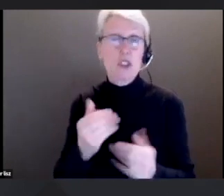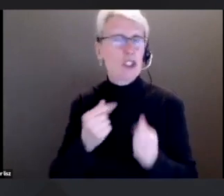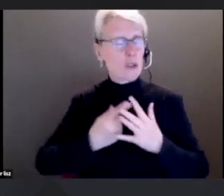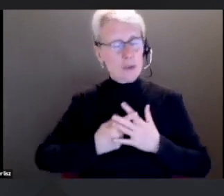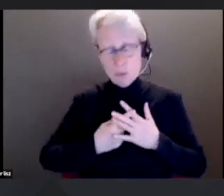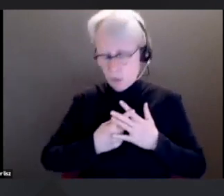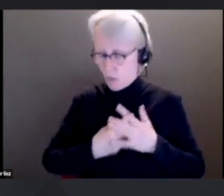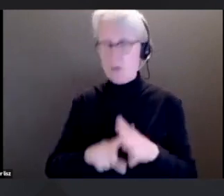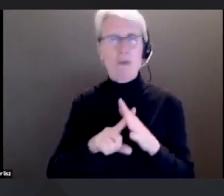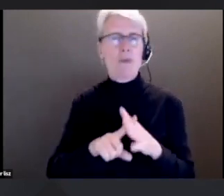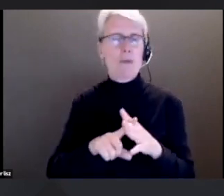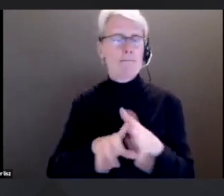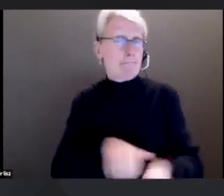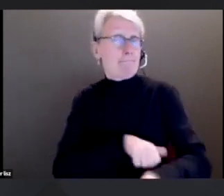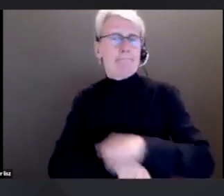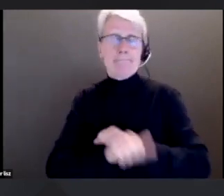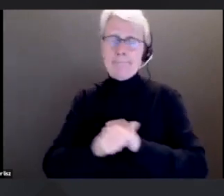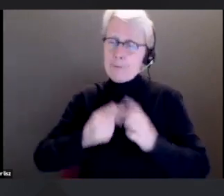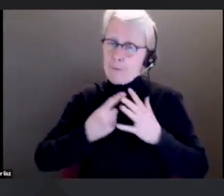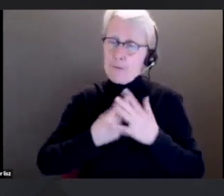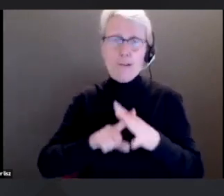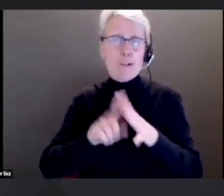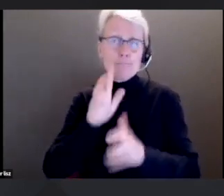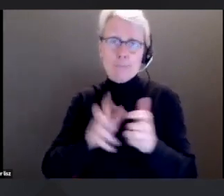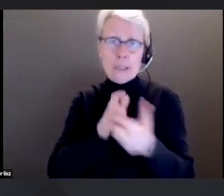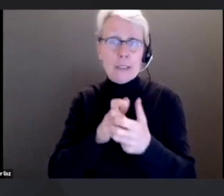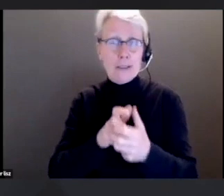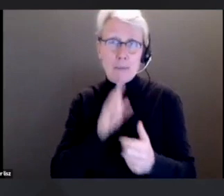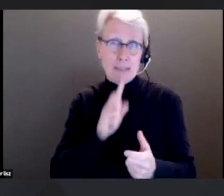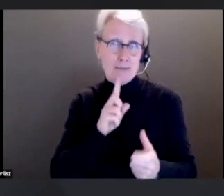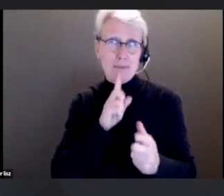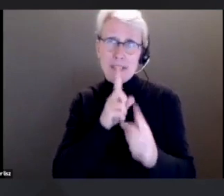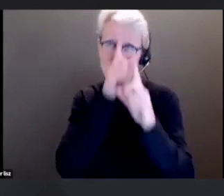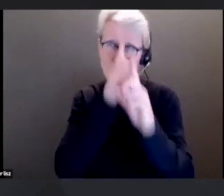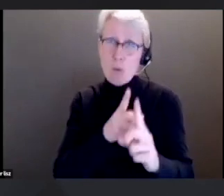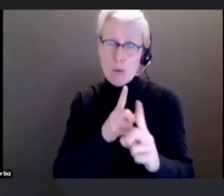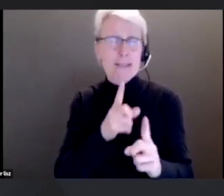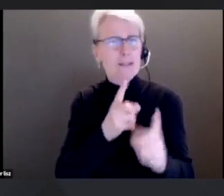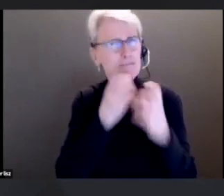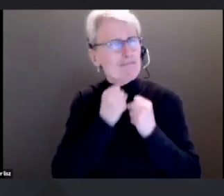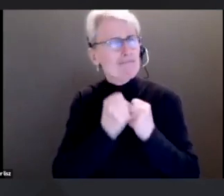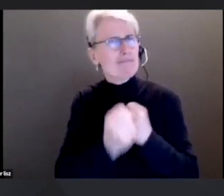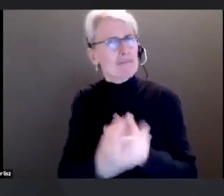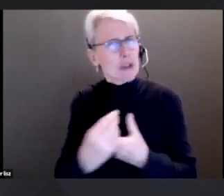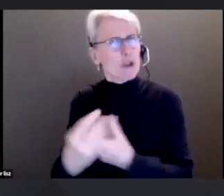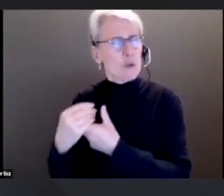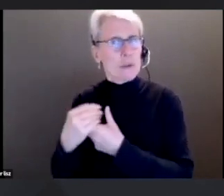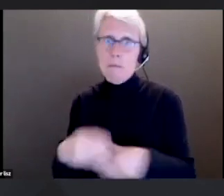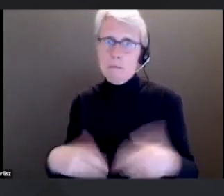You know, if that's something that you commit to. And again, with the managers we have, you know, we've been doing this a while so it's not like